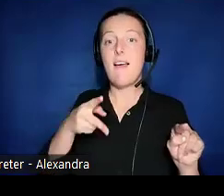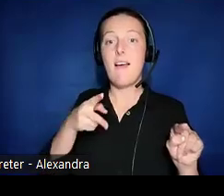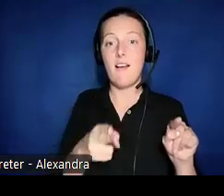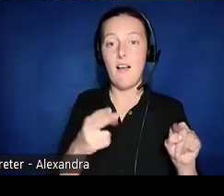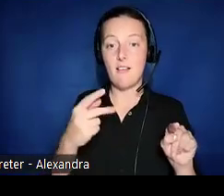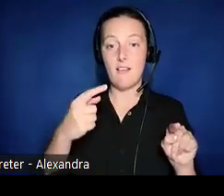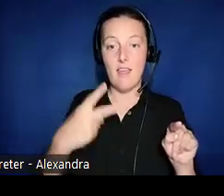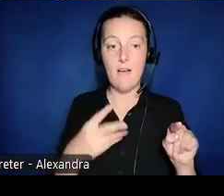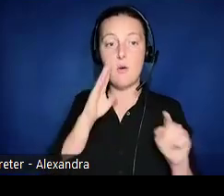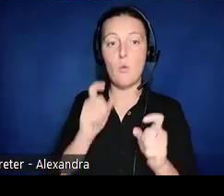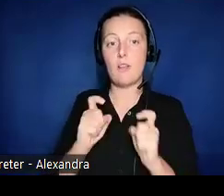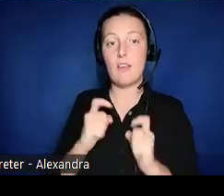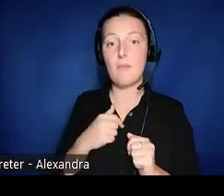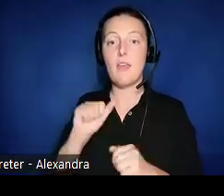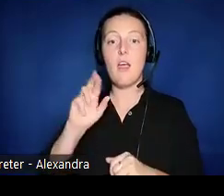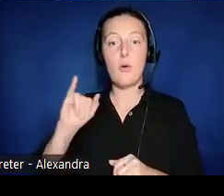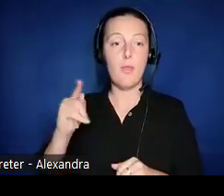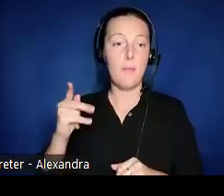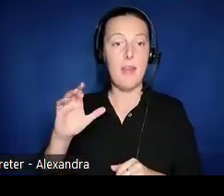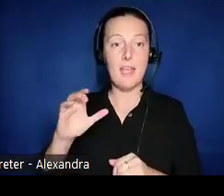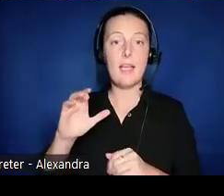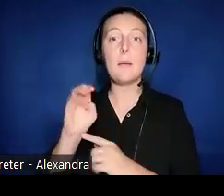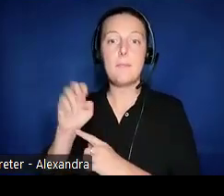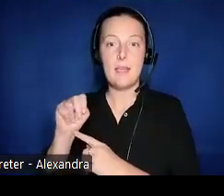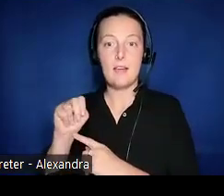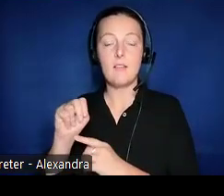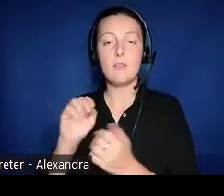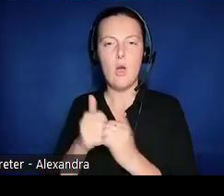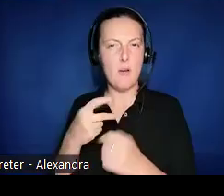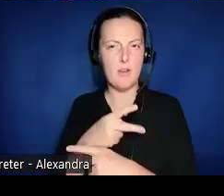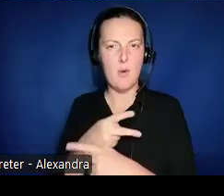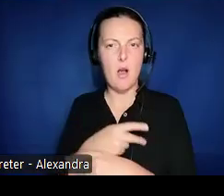way that I would figure that out is by adding the length of A uh and the length of B then dividing